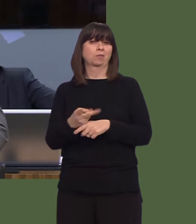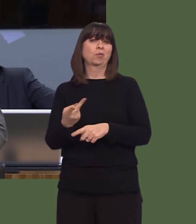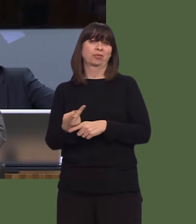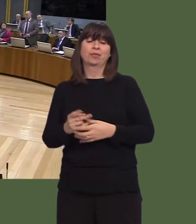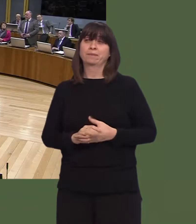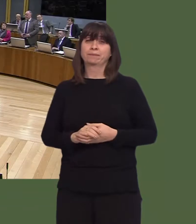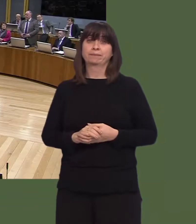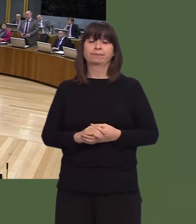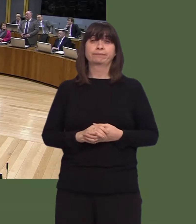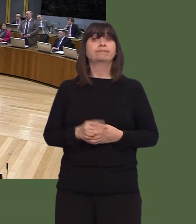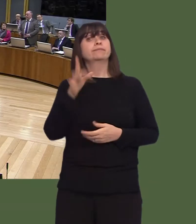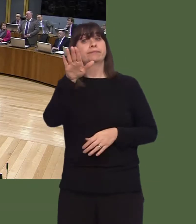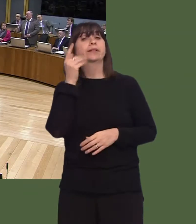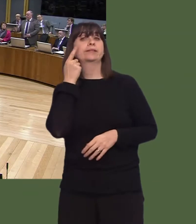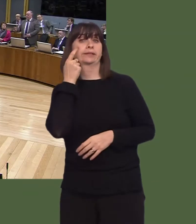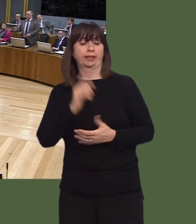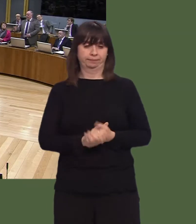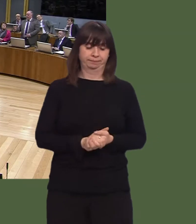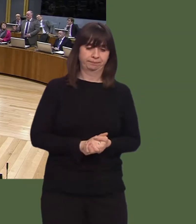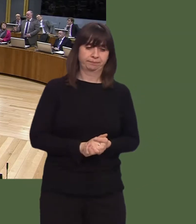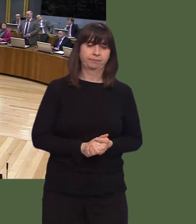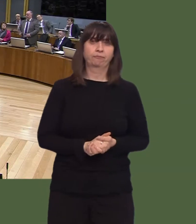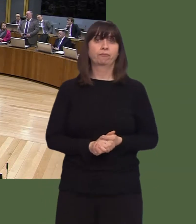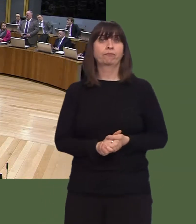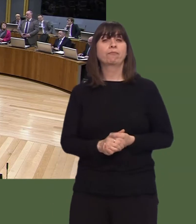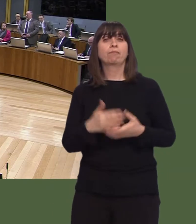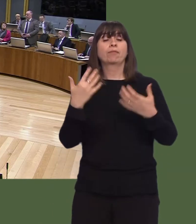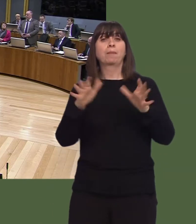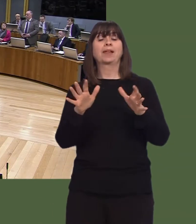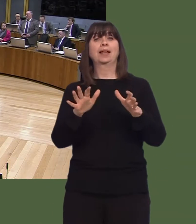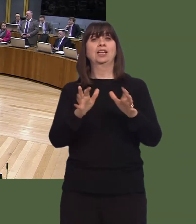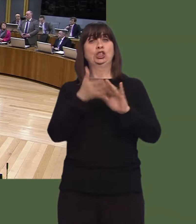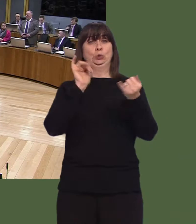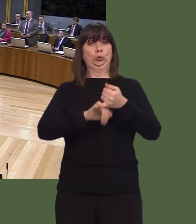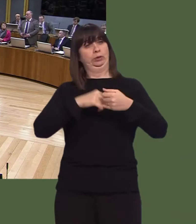First Minister, yesterday it was highlighted in the press that the Welsh Government were